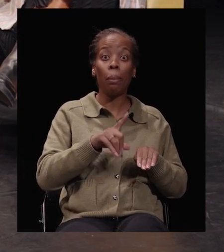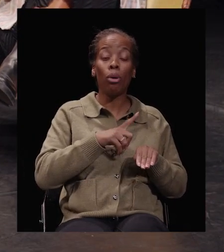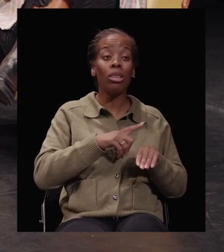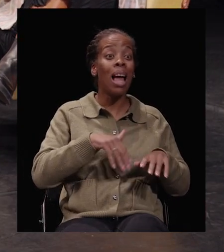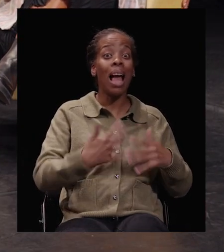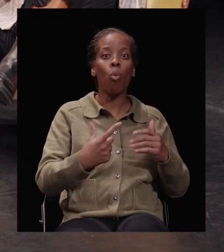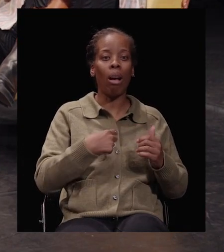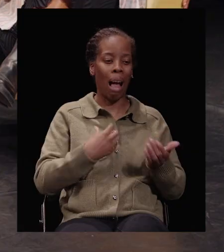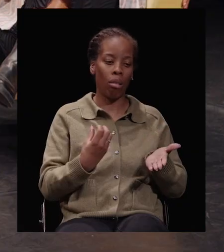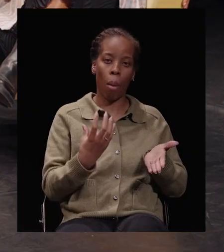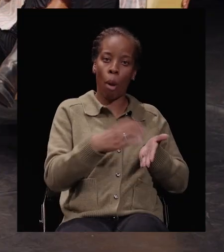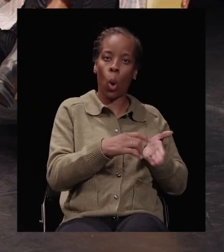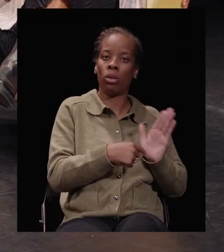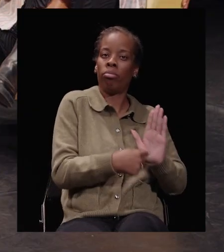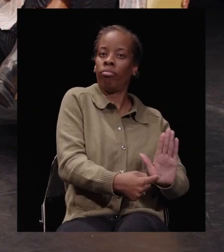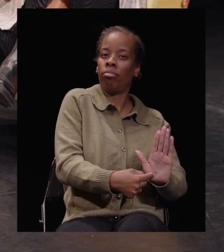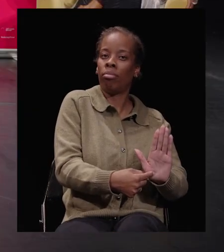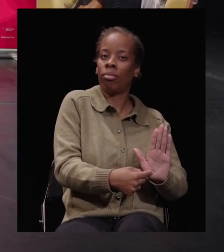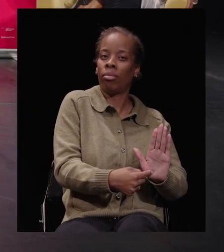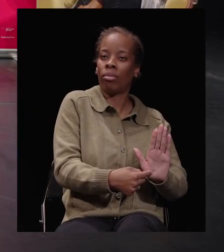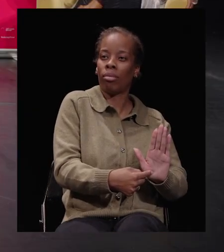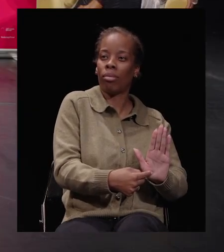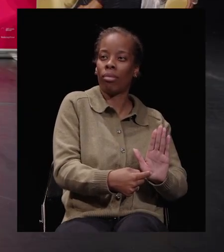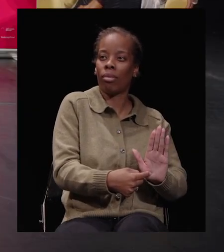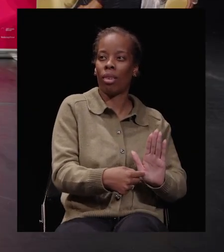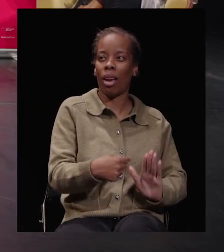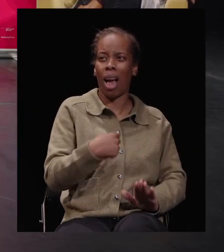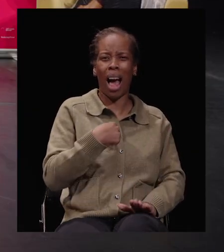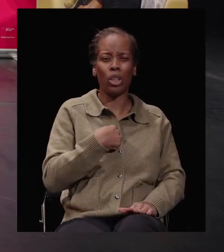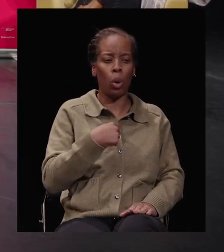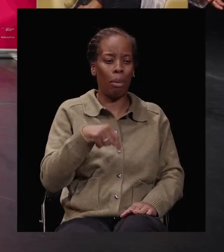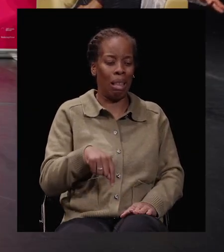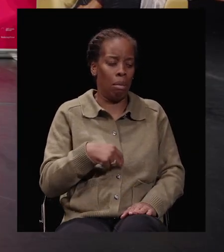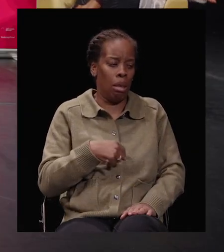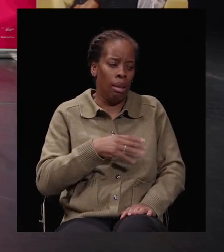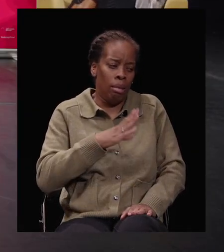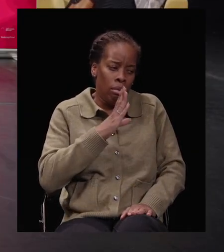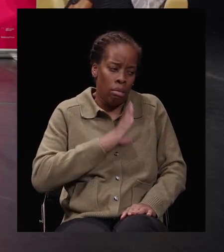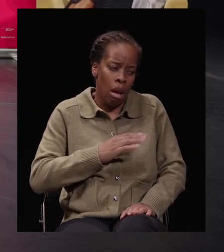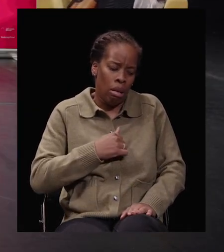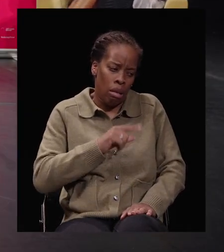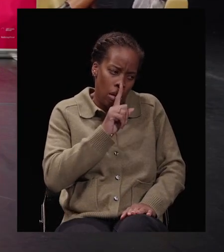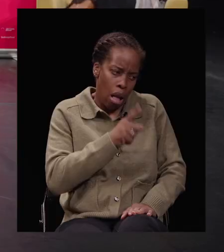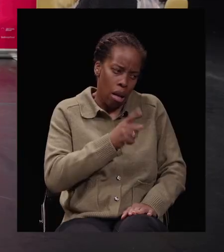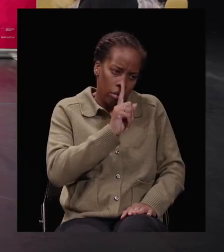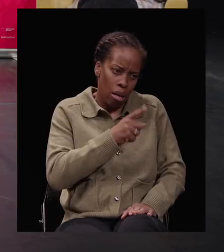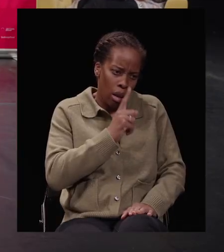But I don't wanna sit here and be sad, I just think that we just need to kind of get on with it.